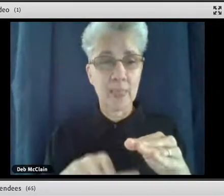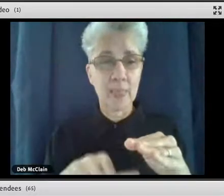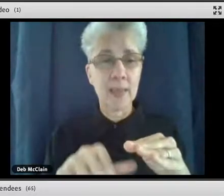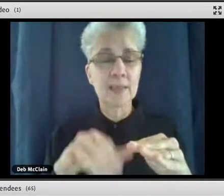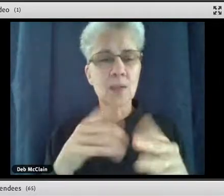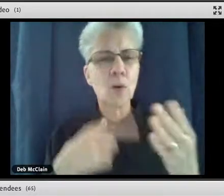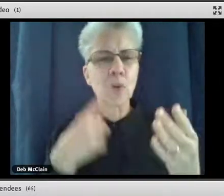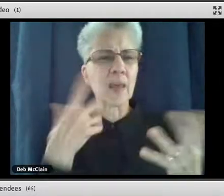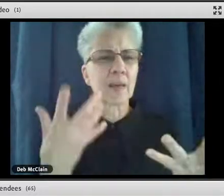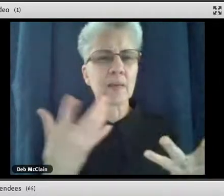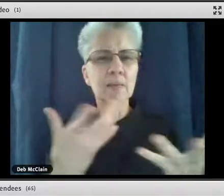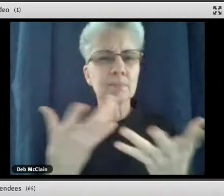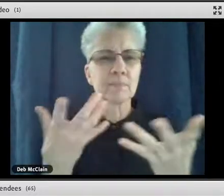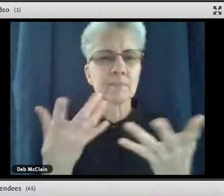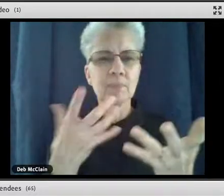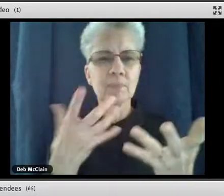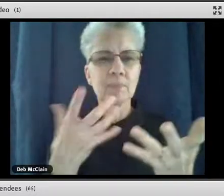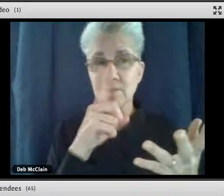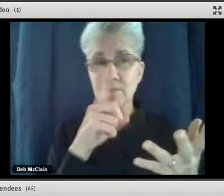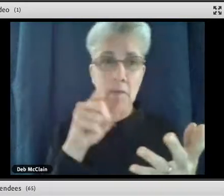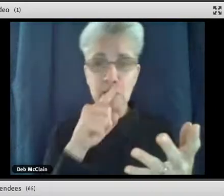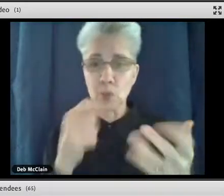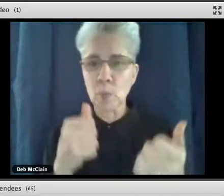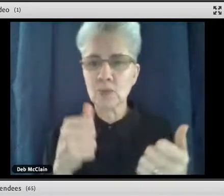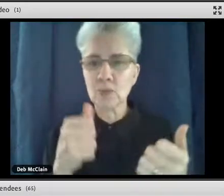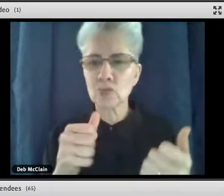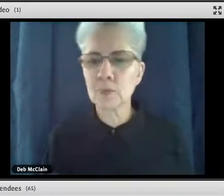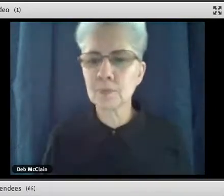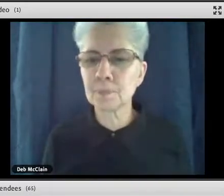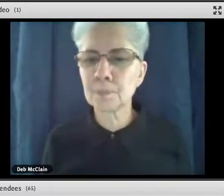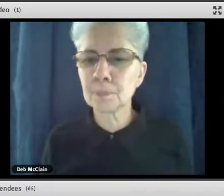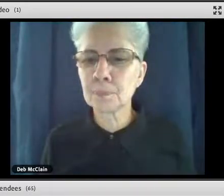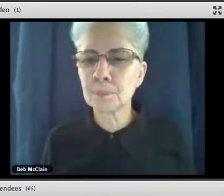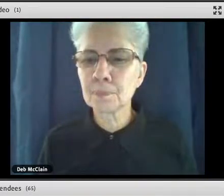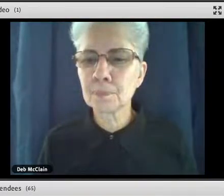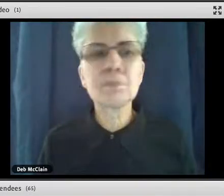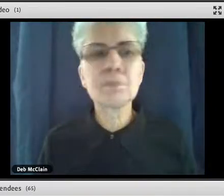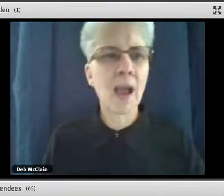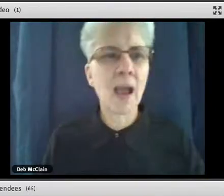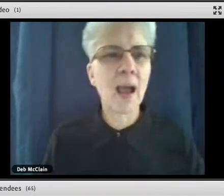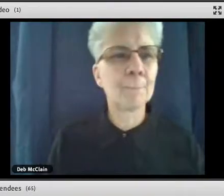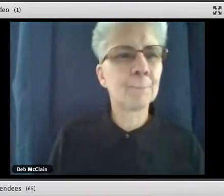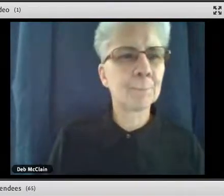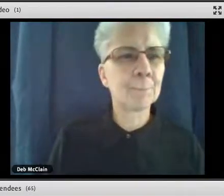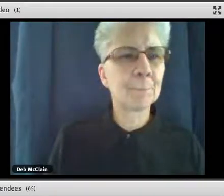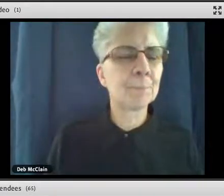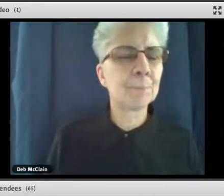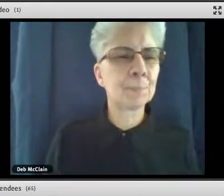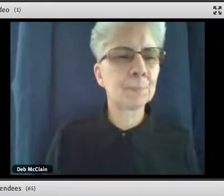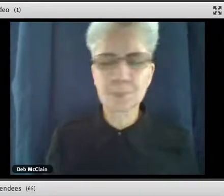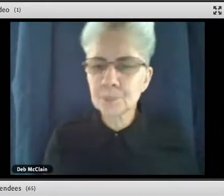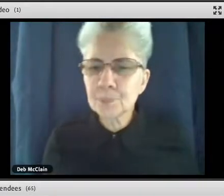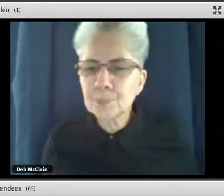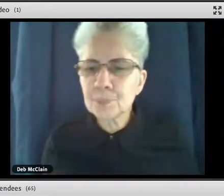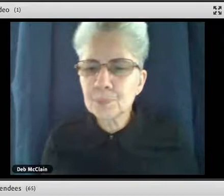I provided for you on "The Secret Token," what do you all think? Fiction or nonfiction?